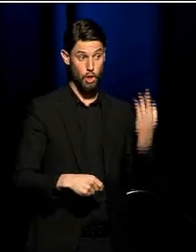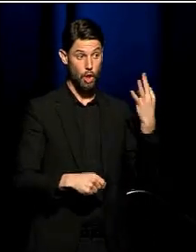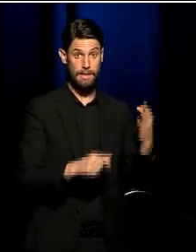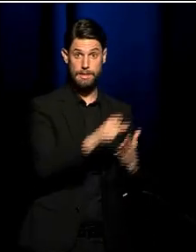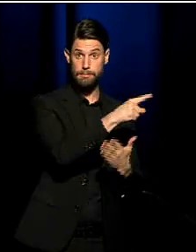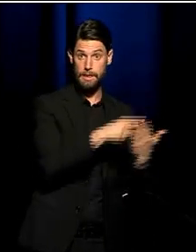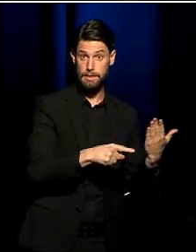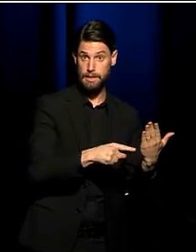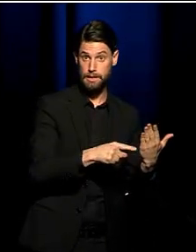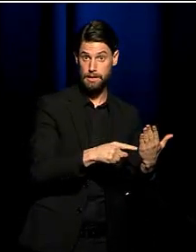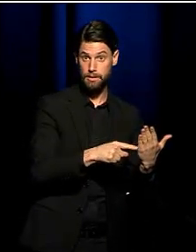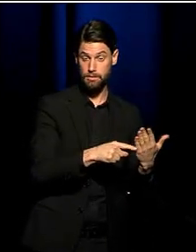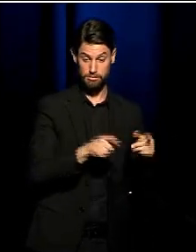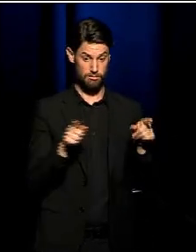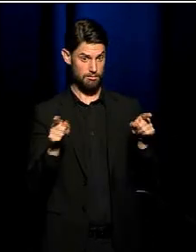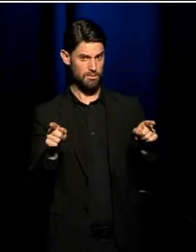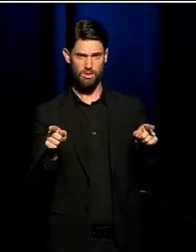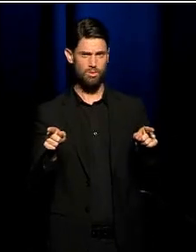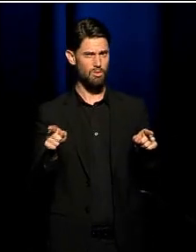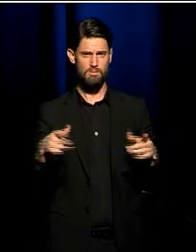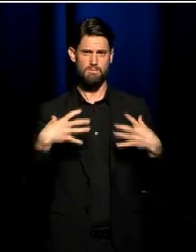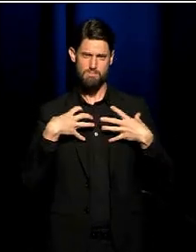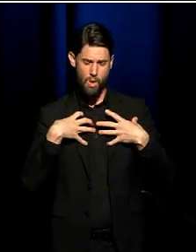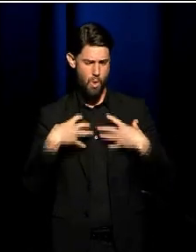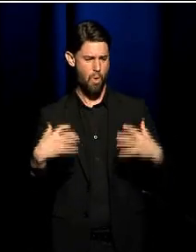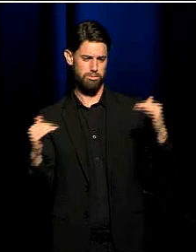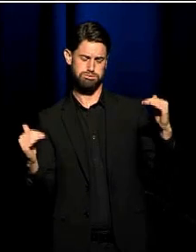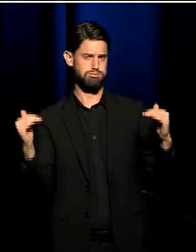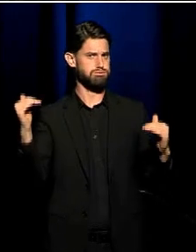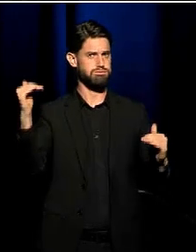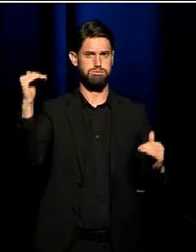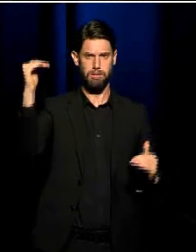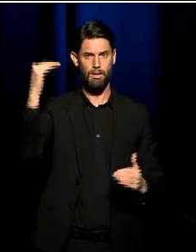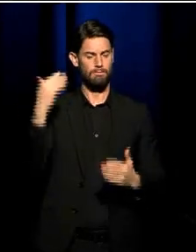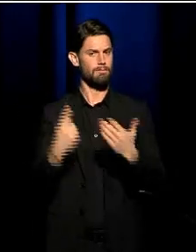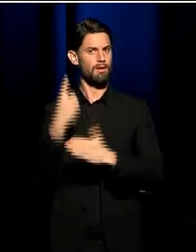health condition were significantly more likely to experience violence, sexual